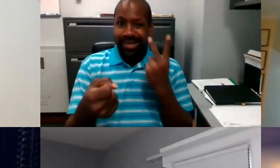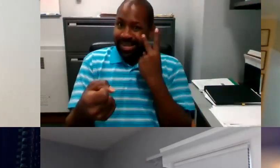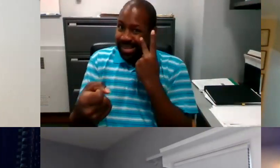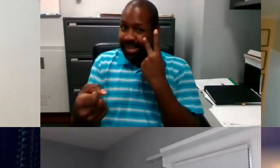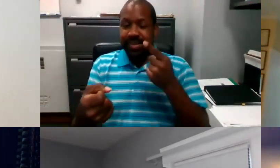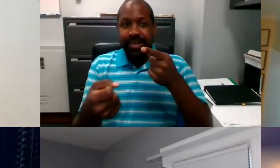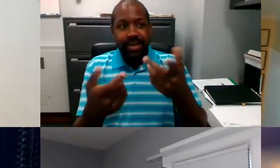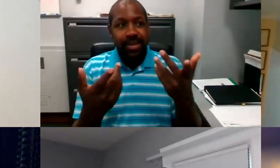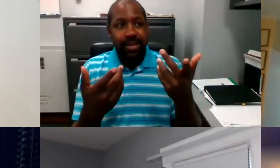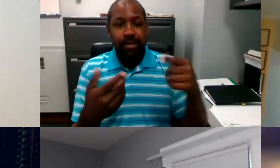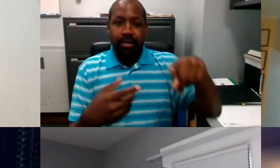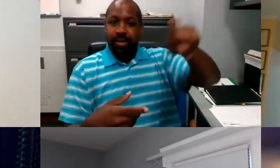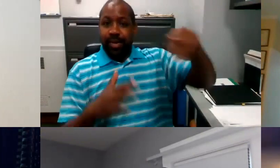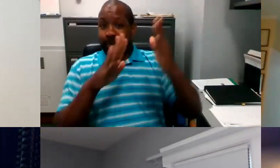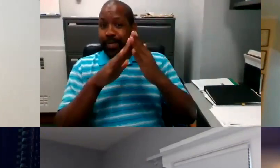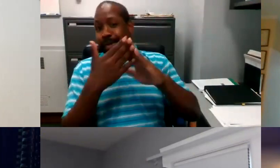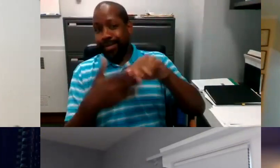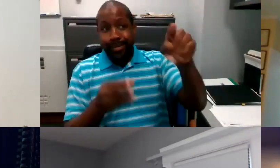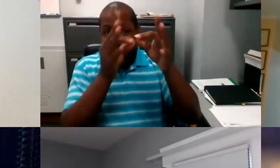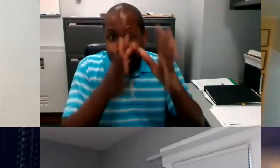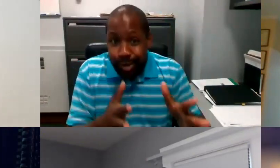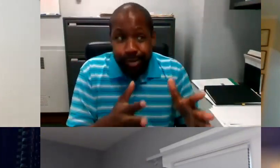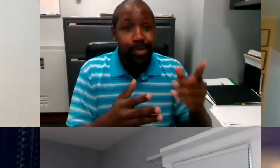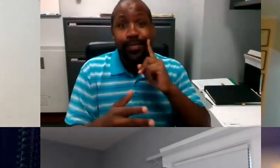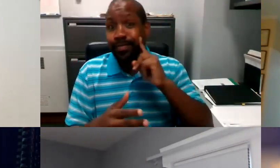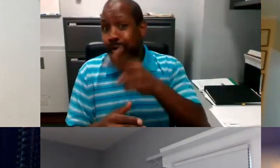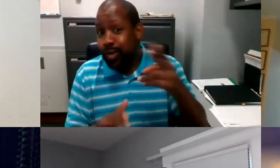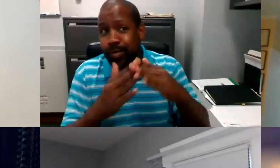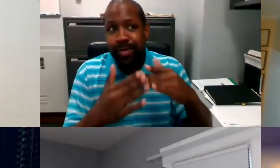BECAUSE PEOPLE WERE FED UP. THEY HAD A LOT OF COMPLAINTS.